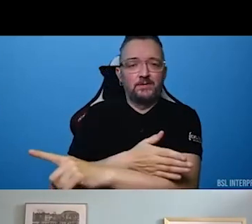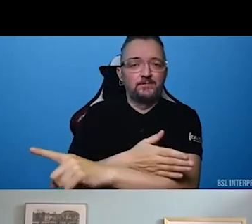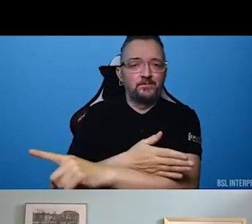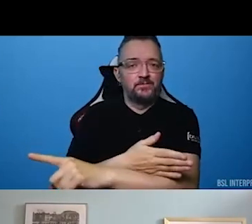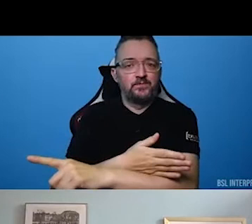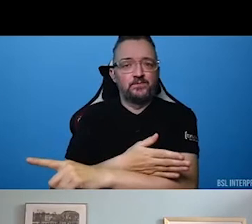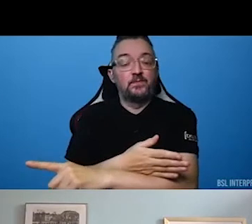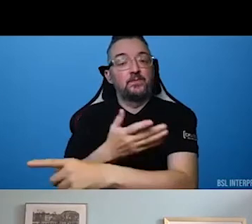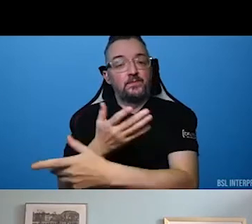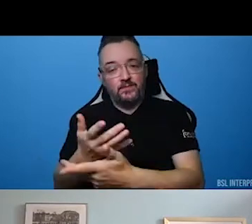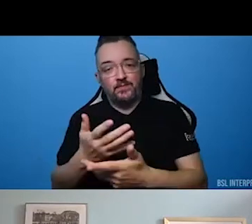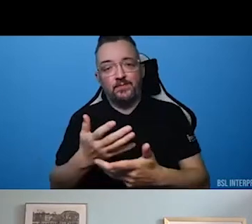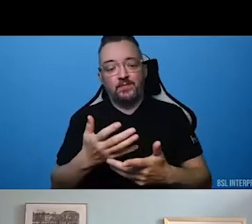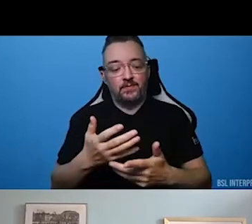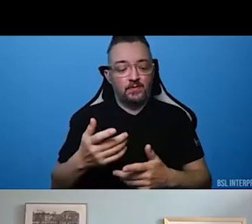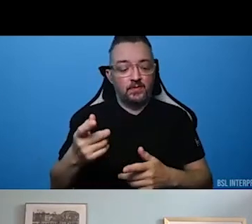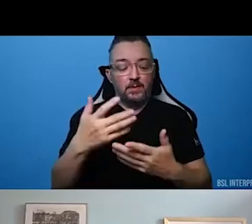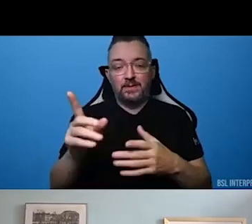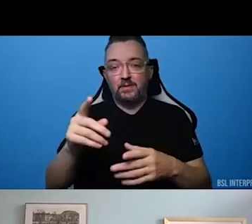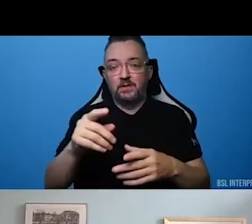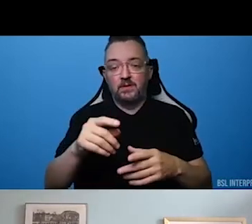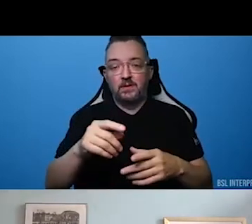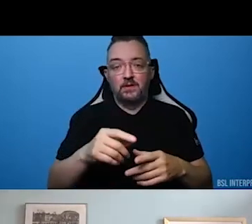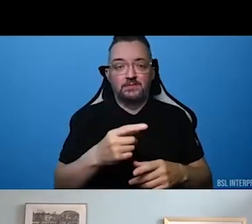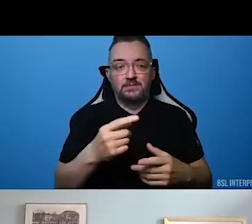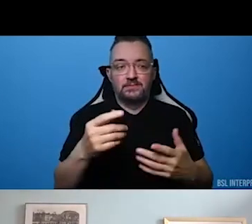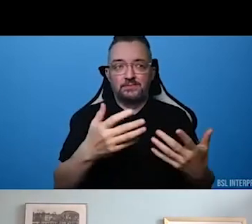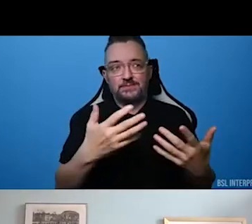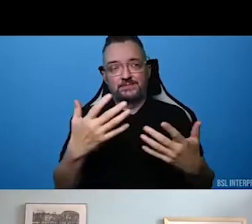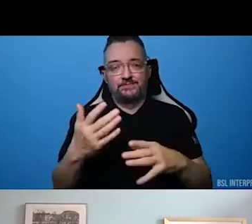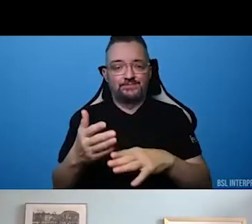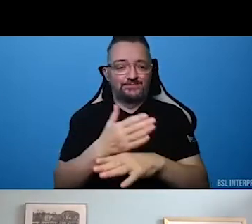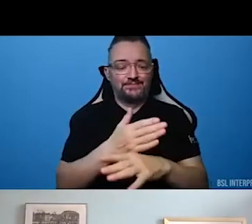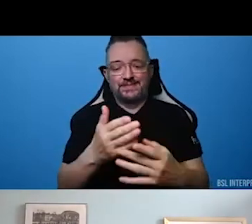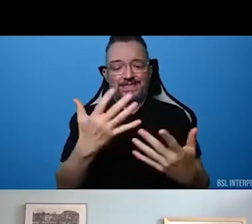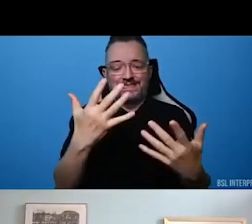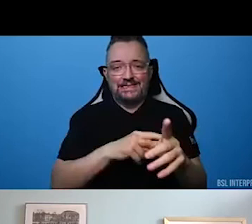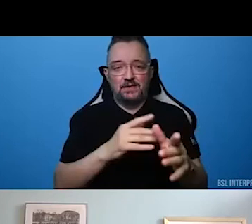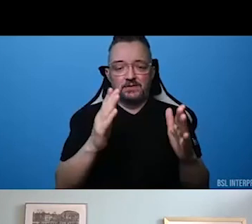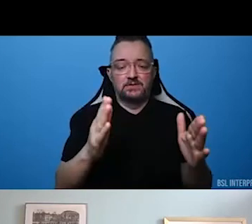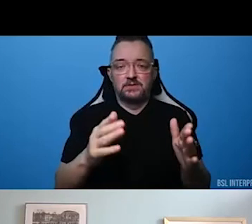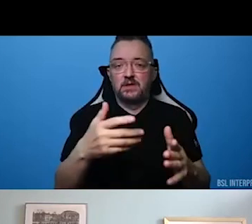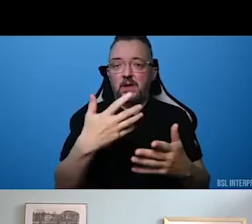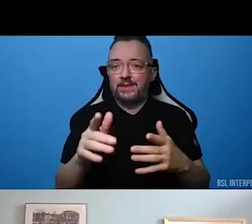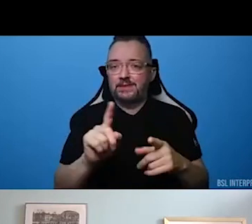And in the intervening decade and a bit there's been kind of chipping away and chipping away